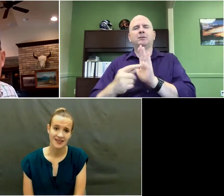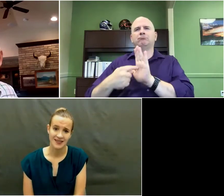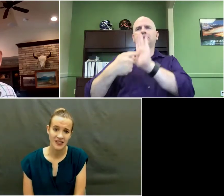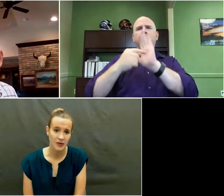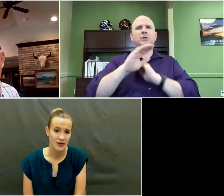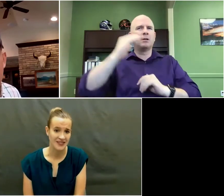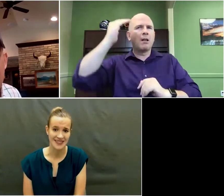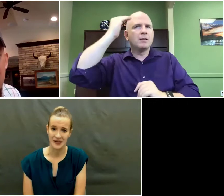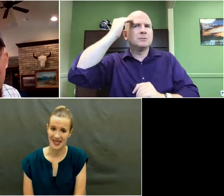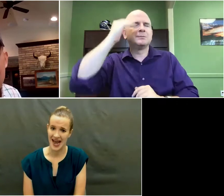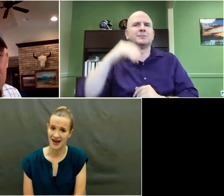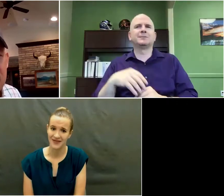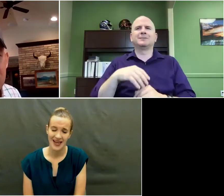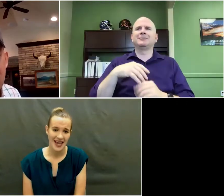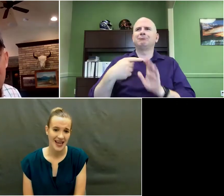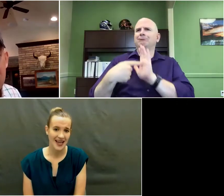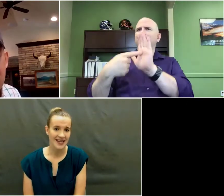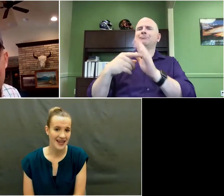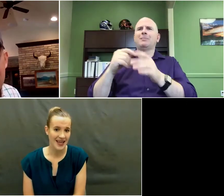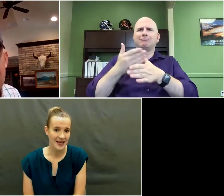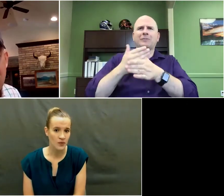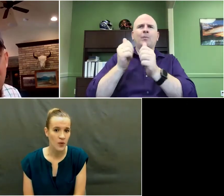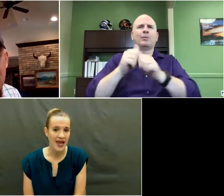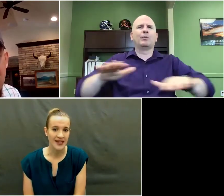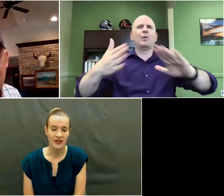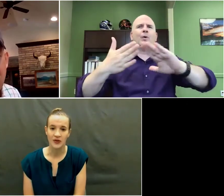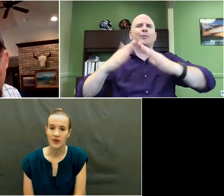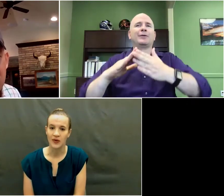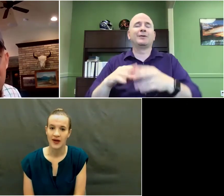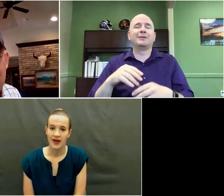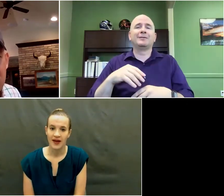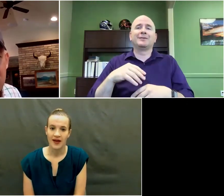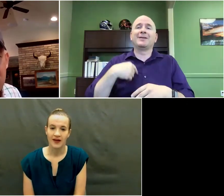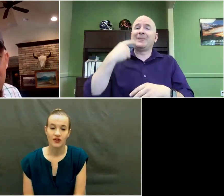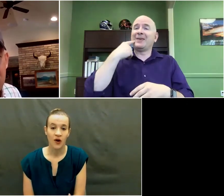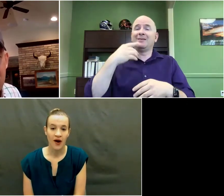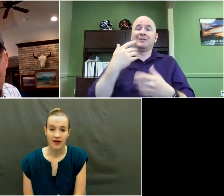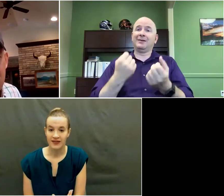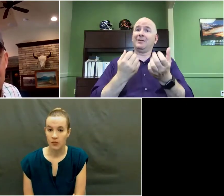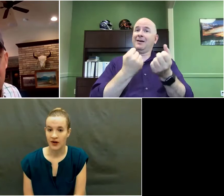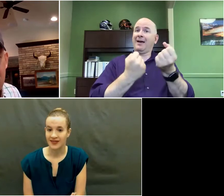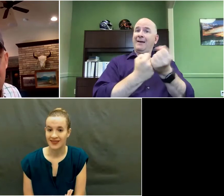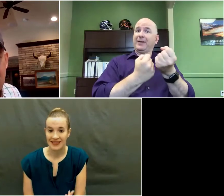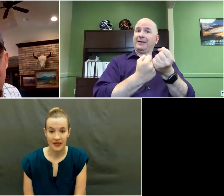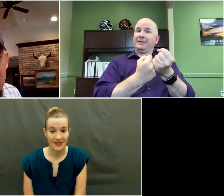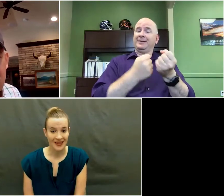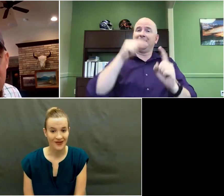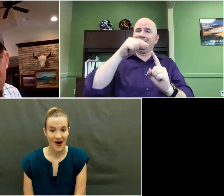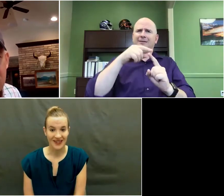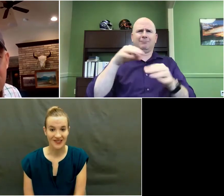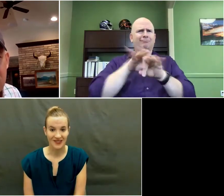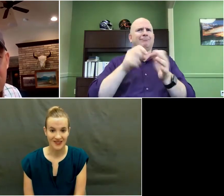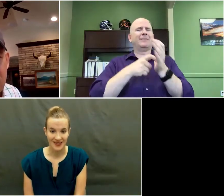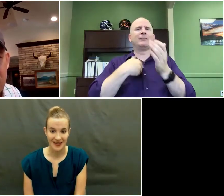such a permanent skill to have. It is a way to show someone's skills and their knowledge. It is